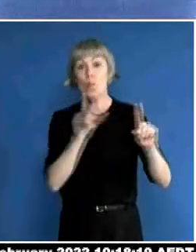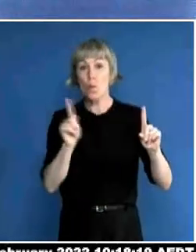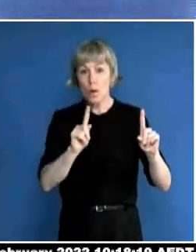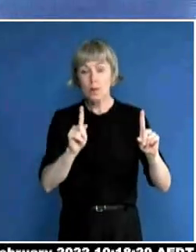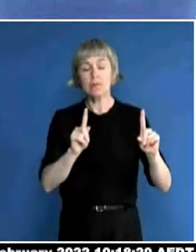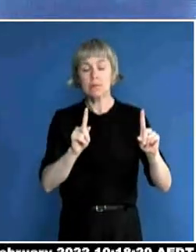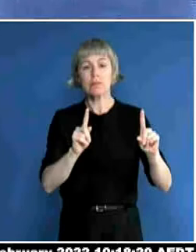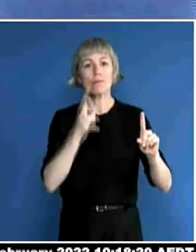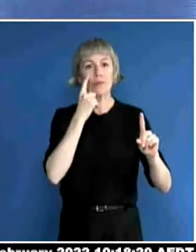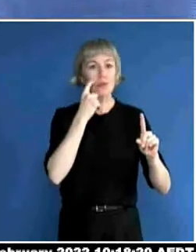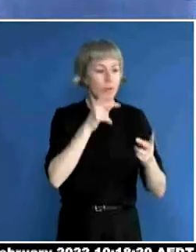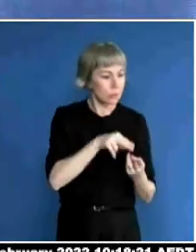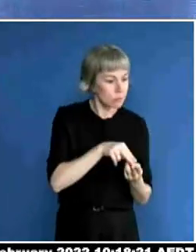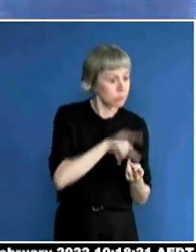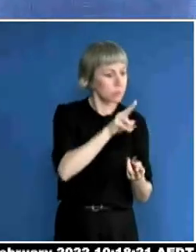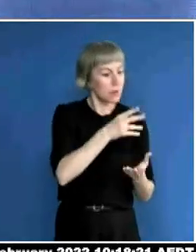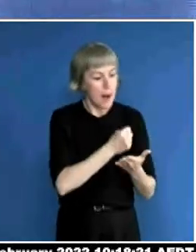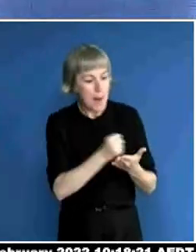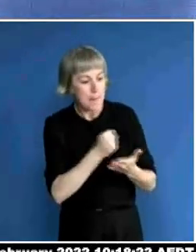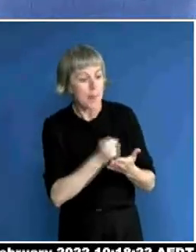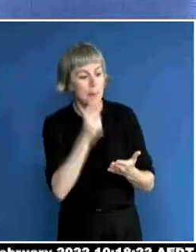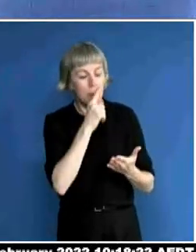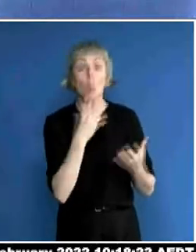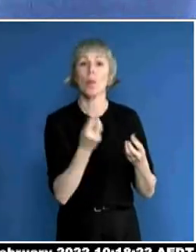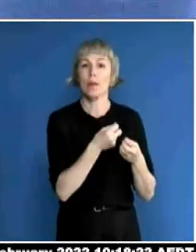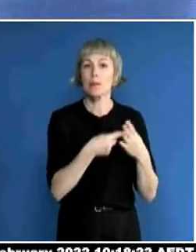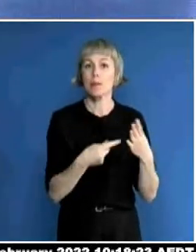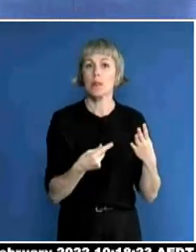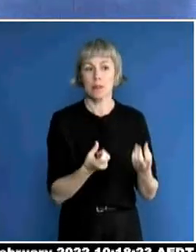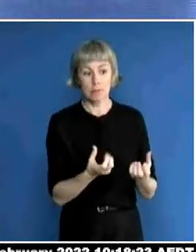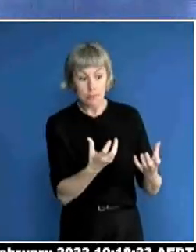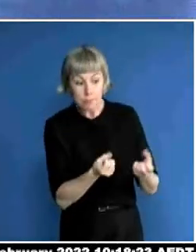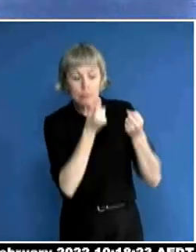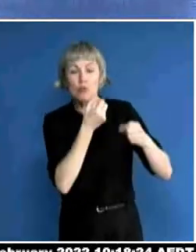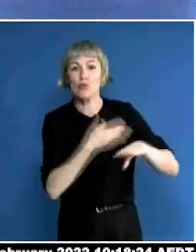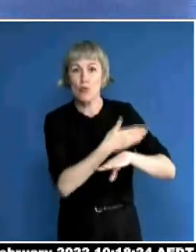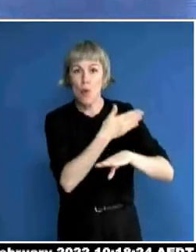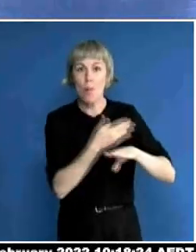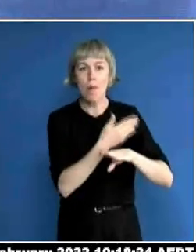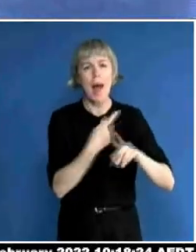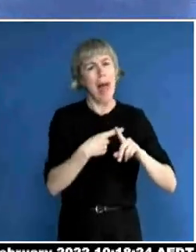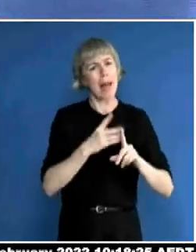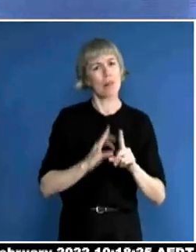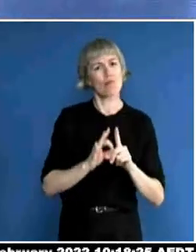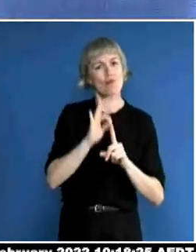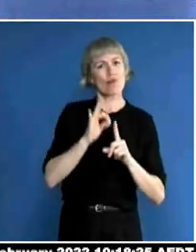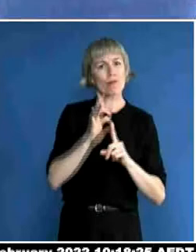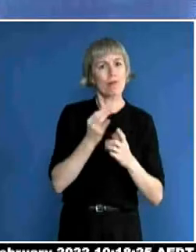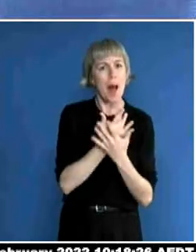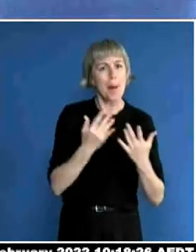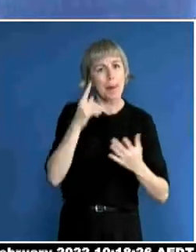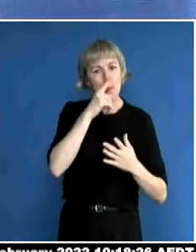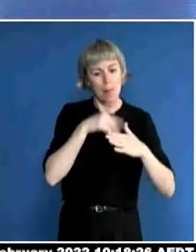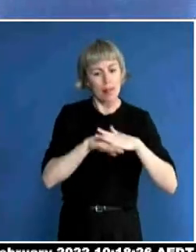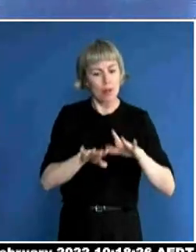productivity capacity of the workforce to address skills shortages and to better meet